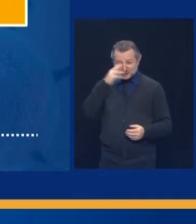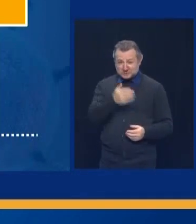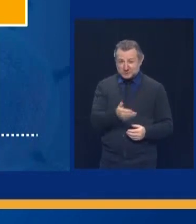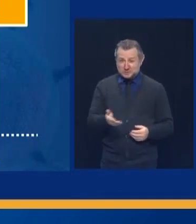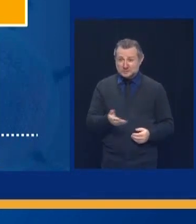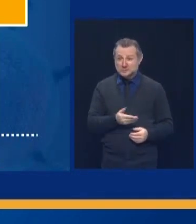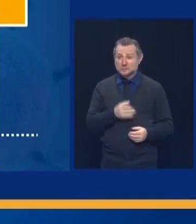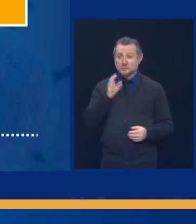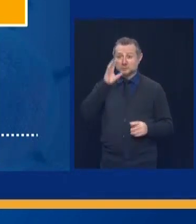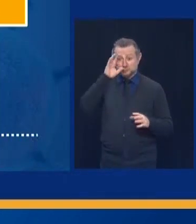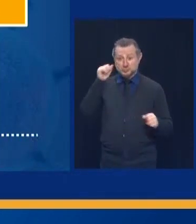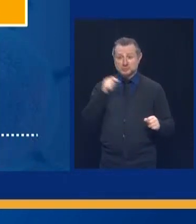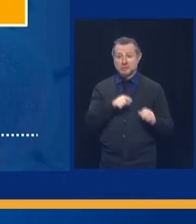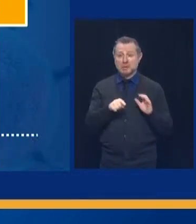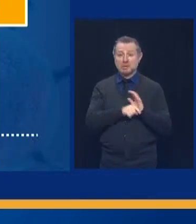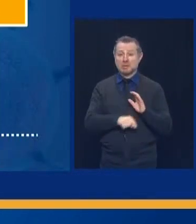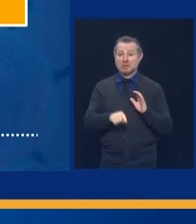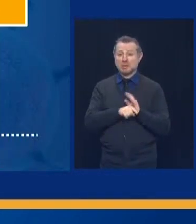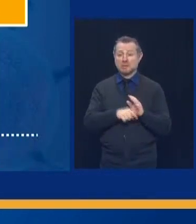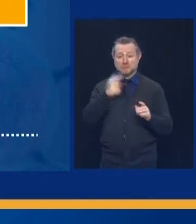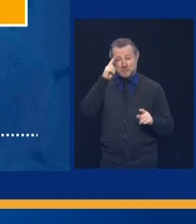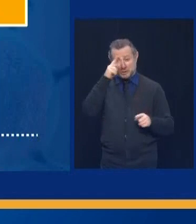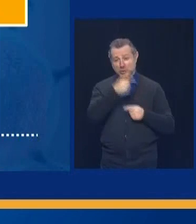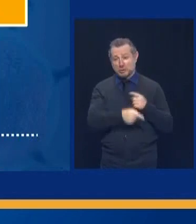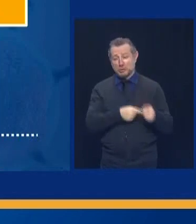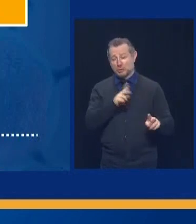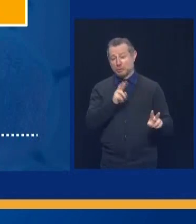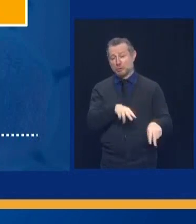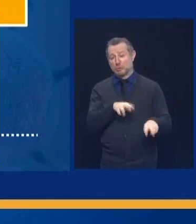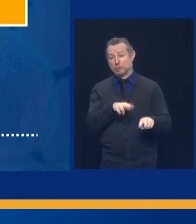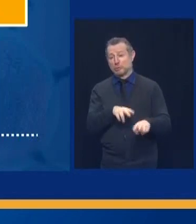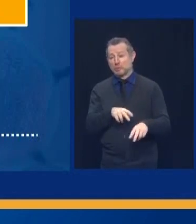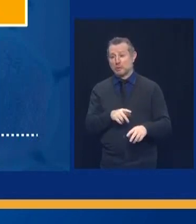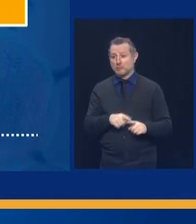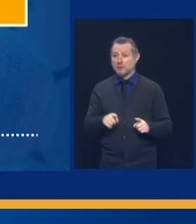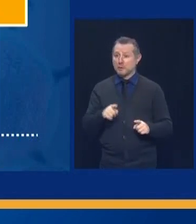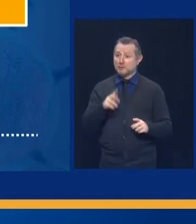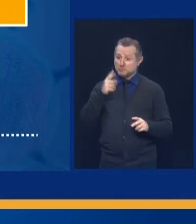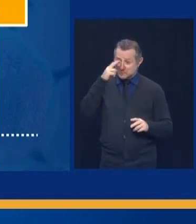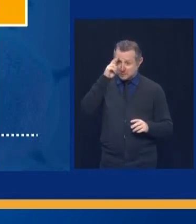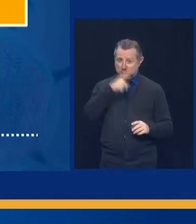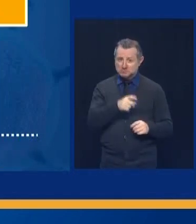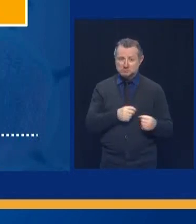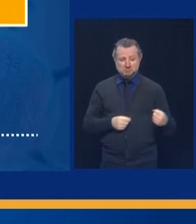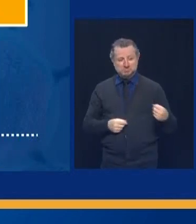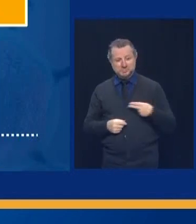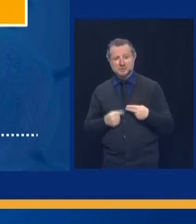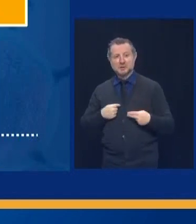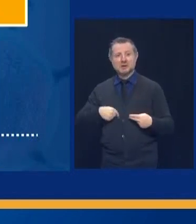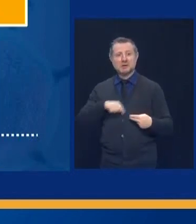MEXICO -- 44. MEXICO. YOU KNOW MEXICO. WHAT THE PRESIDENT SAYS ABOUT P@;ç